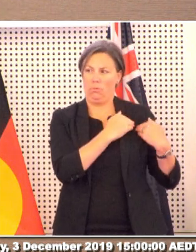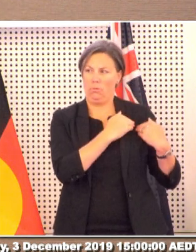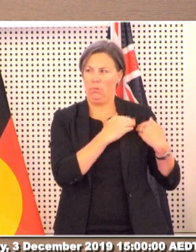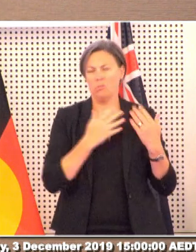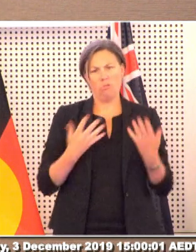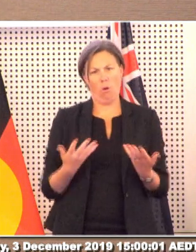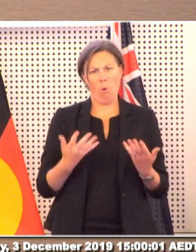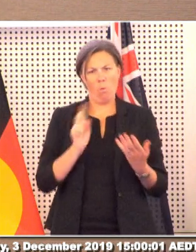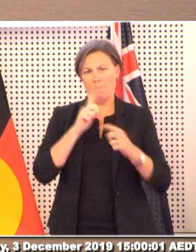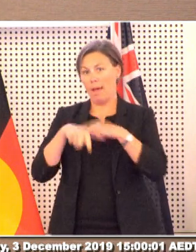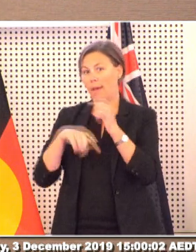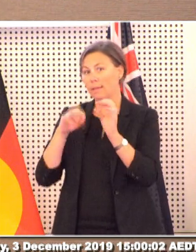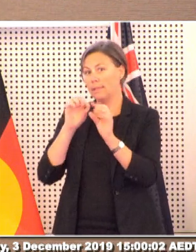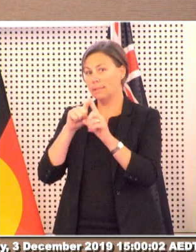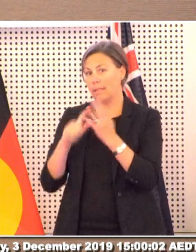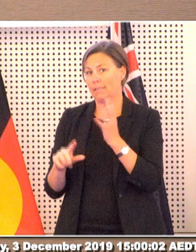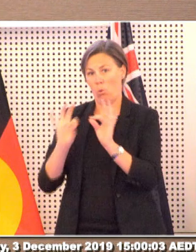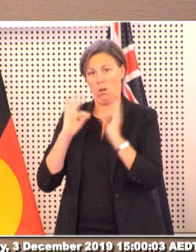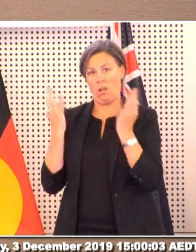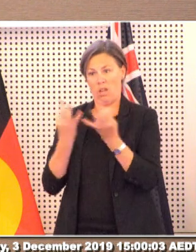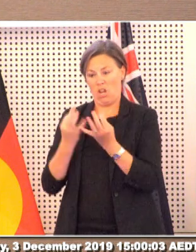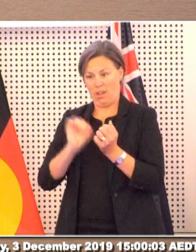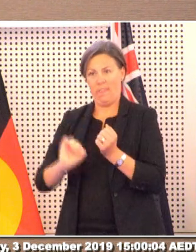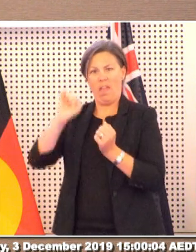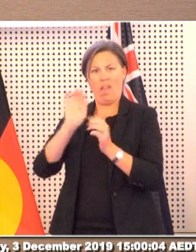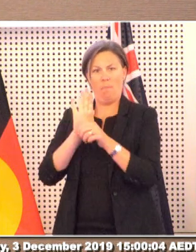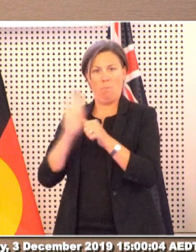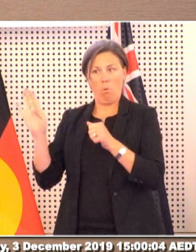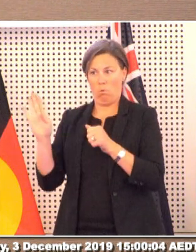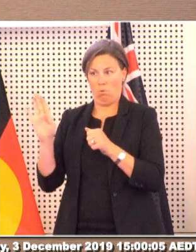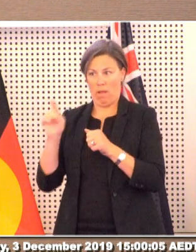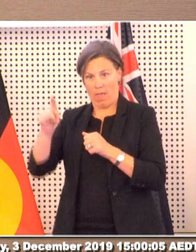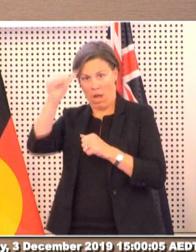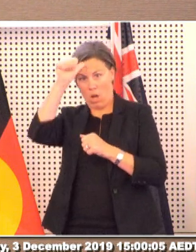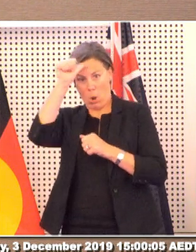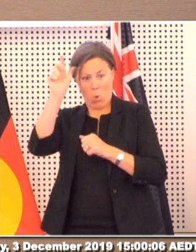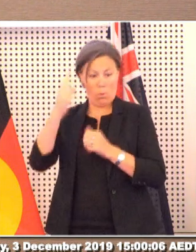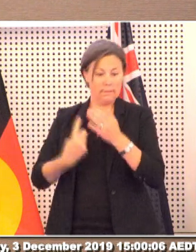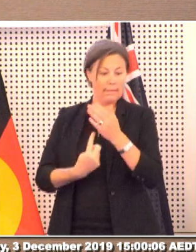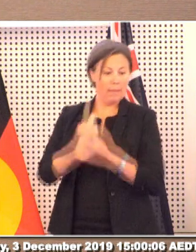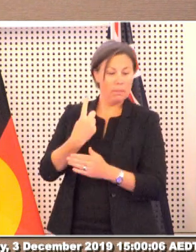organisations actually know about what is going on in their organisations?